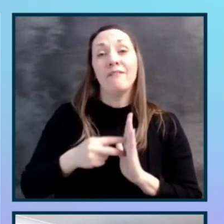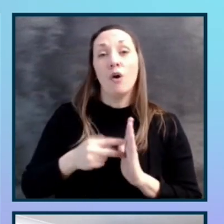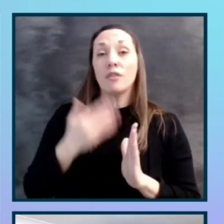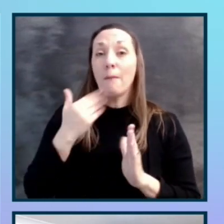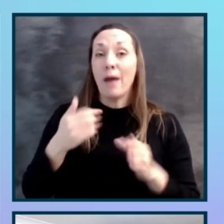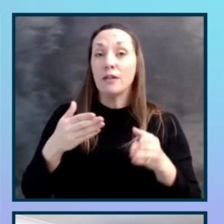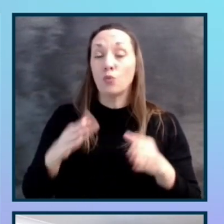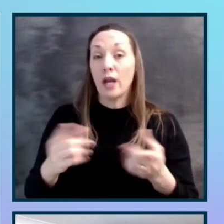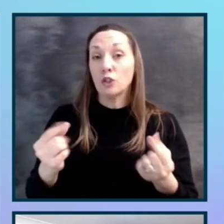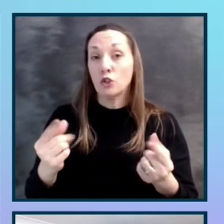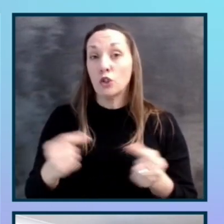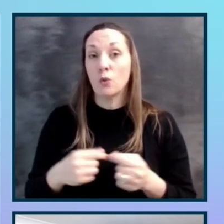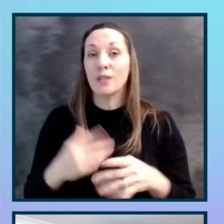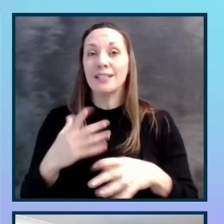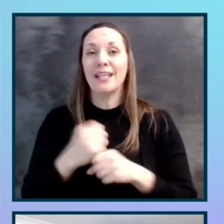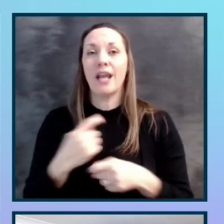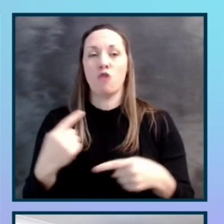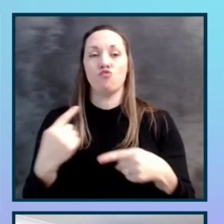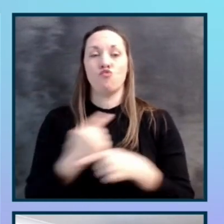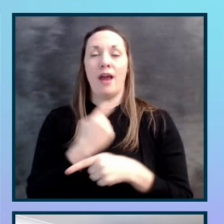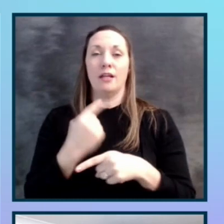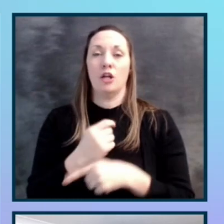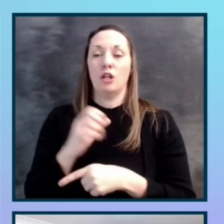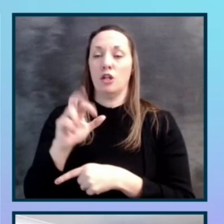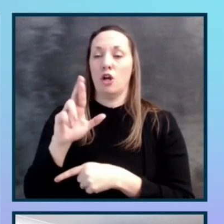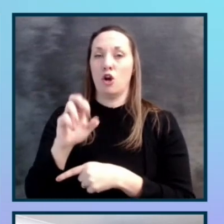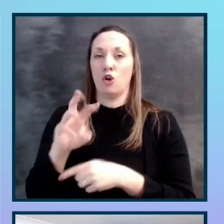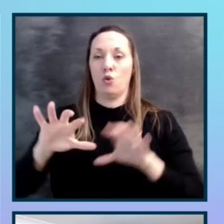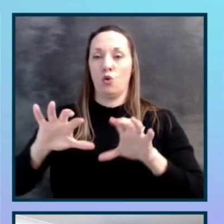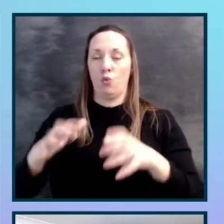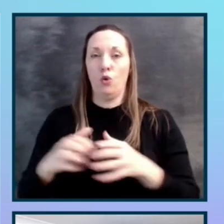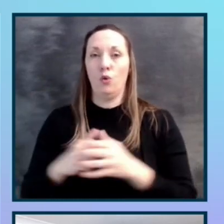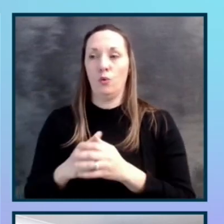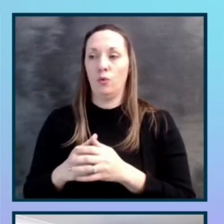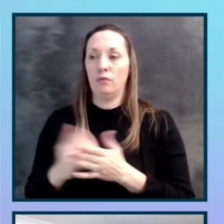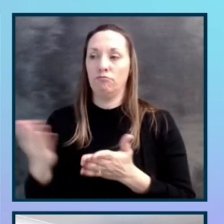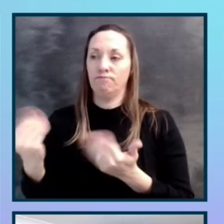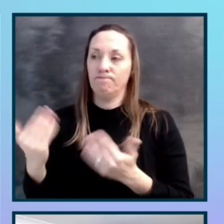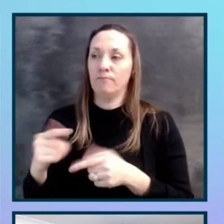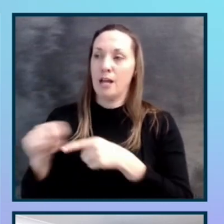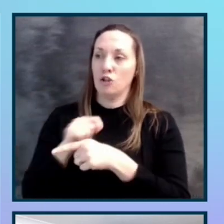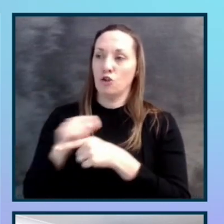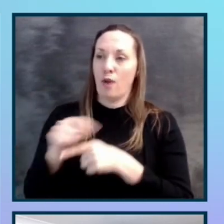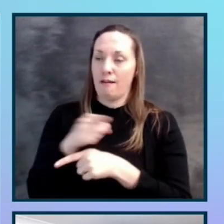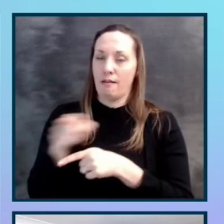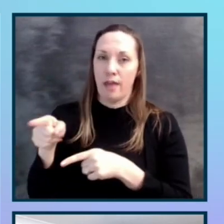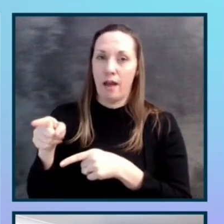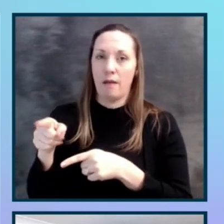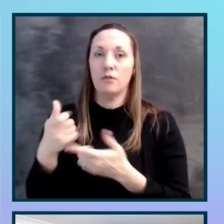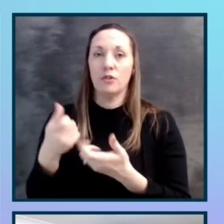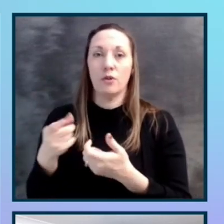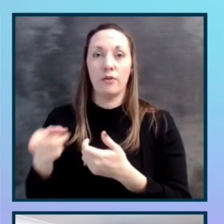a regular crew together and, you know, train those people so that at the very least I have one crew